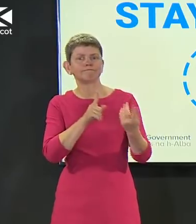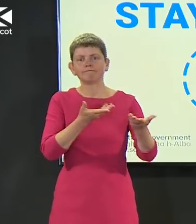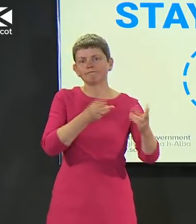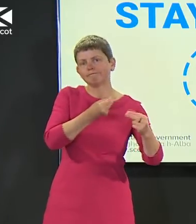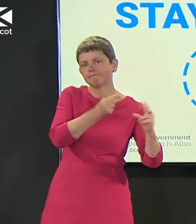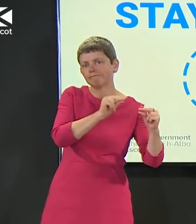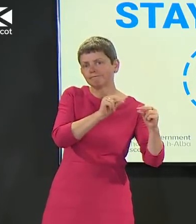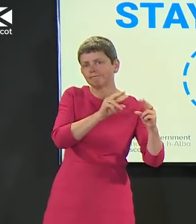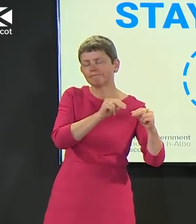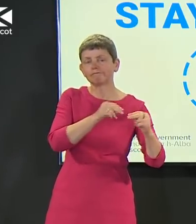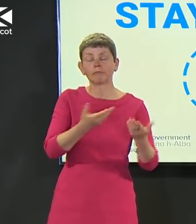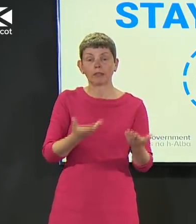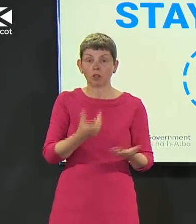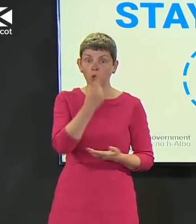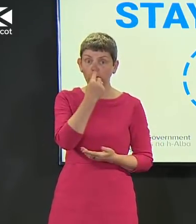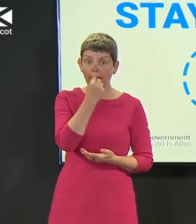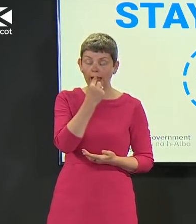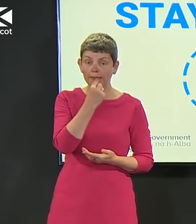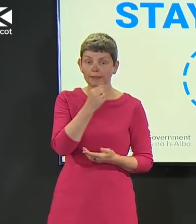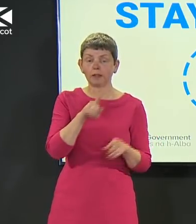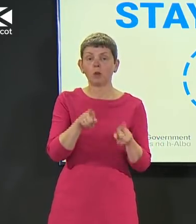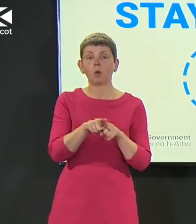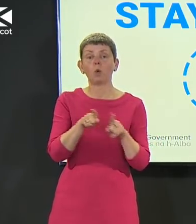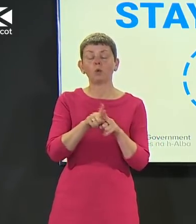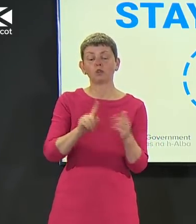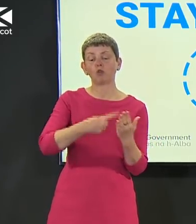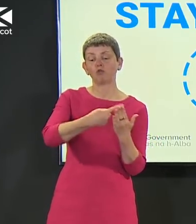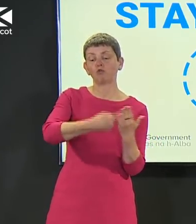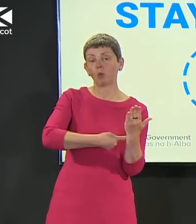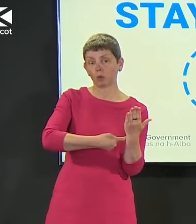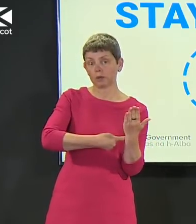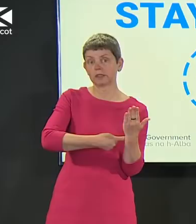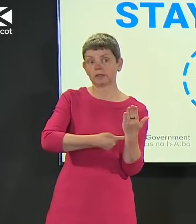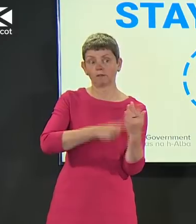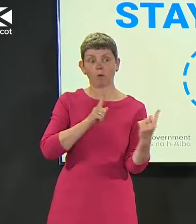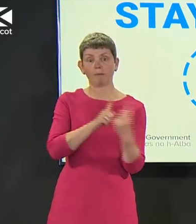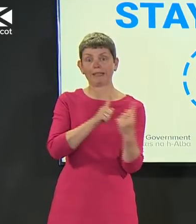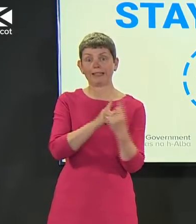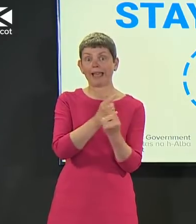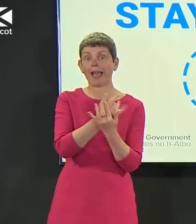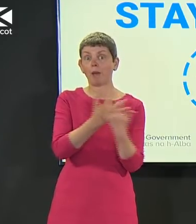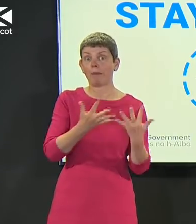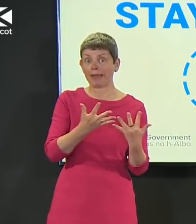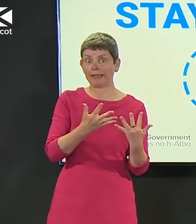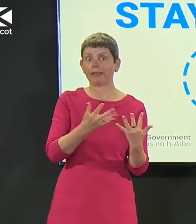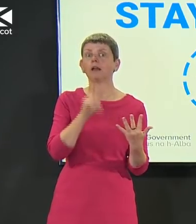the rules for meeting people outdoors again from Friday this week at the moment a maximum of four